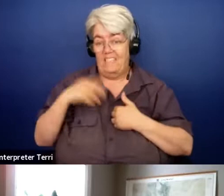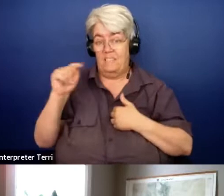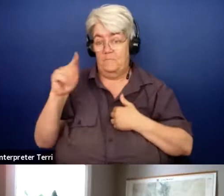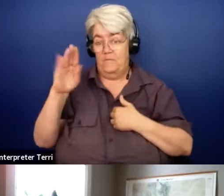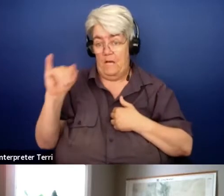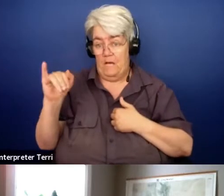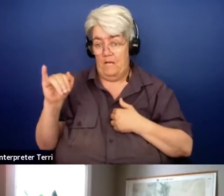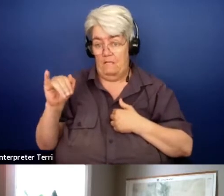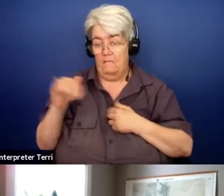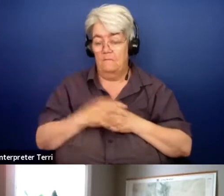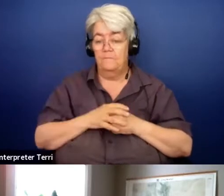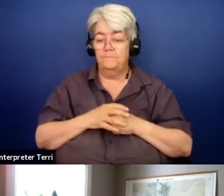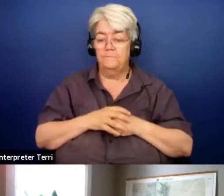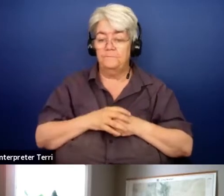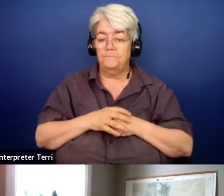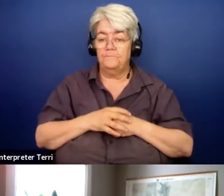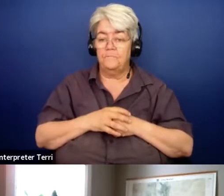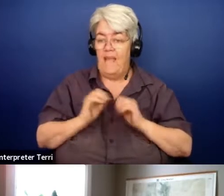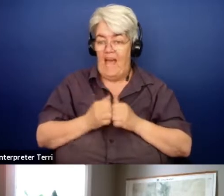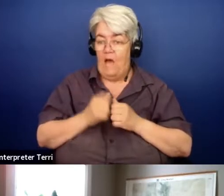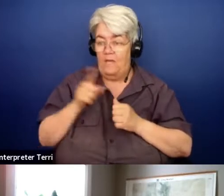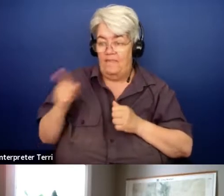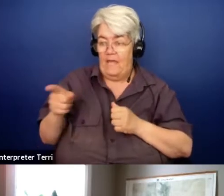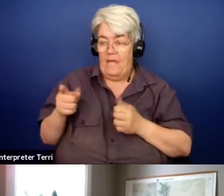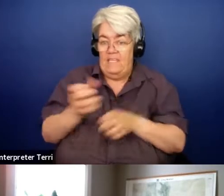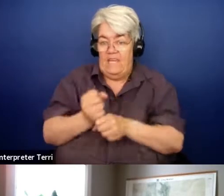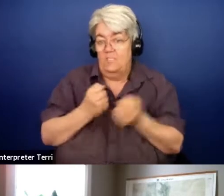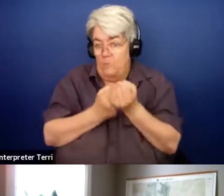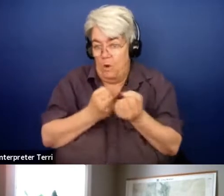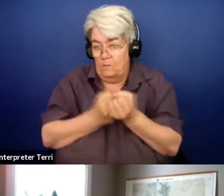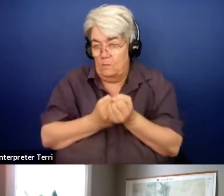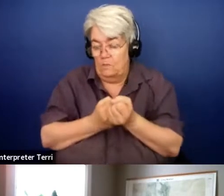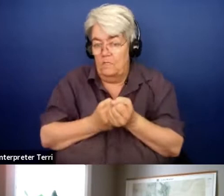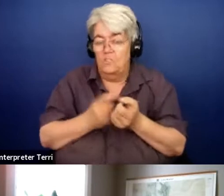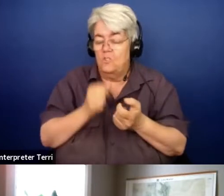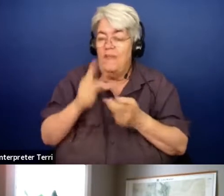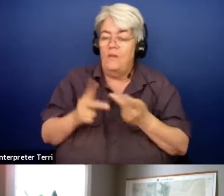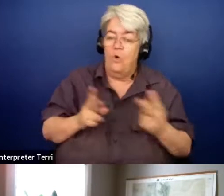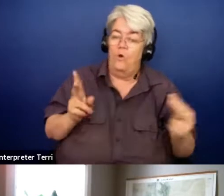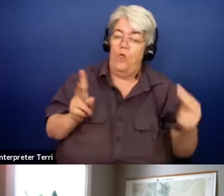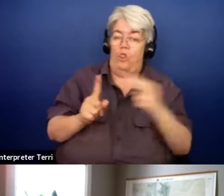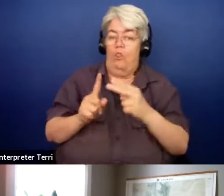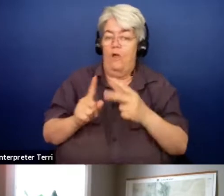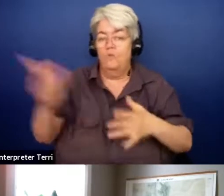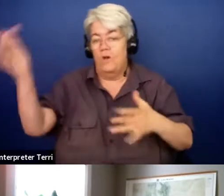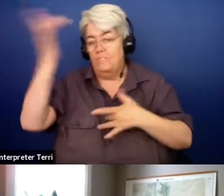and these difficulties be properly supported so they are not pathologiesed or having mental health illness